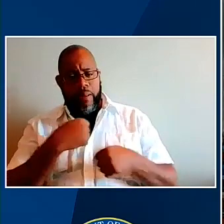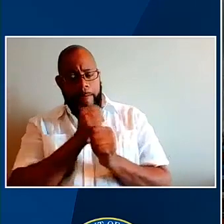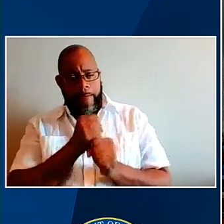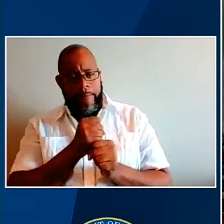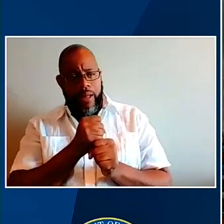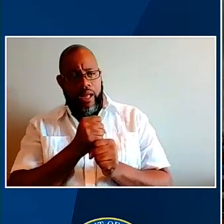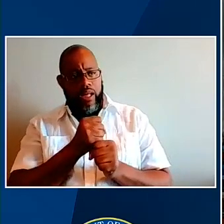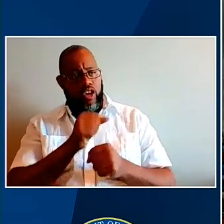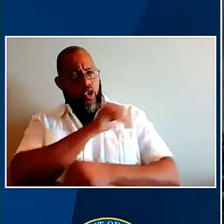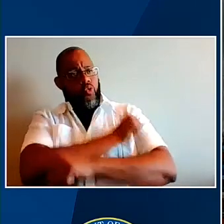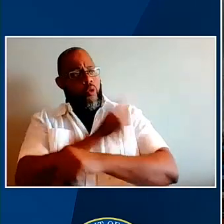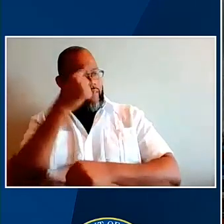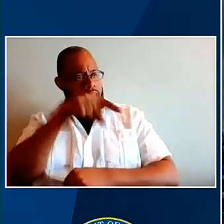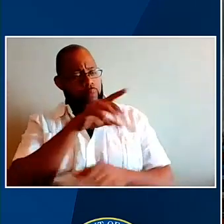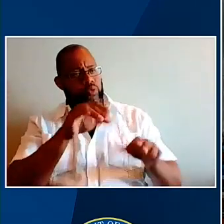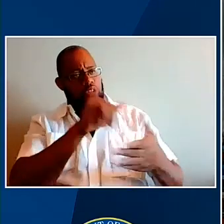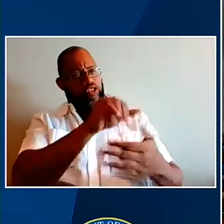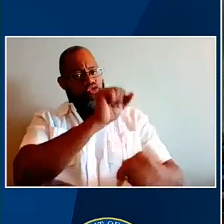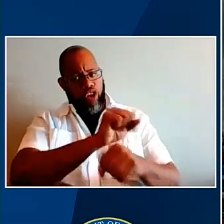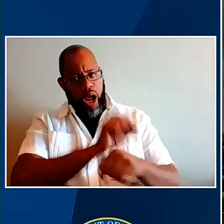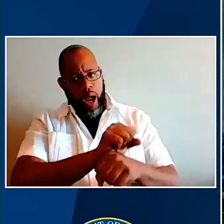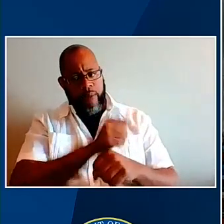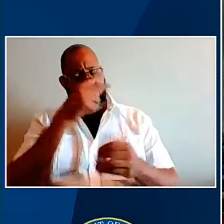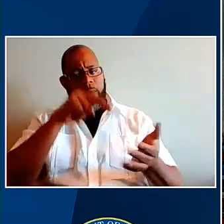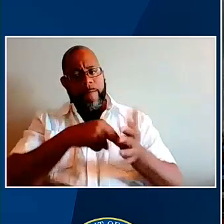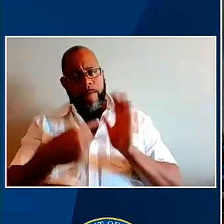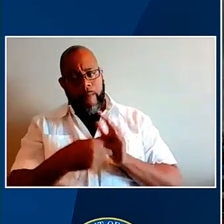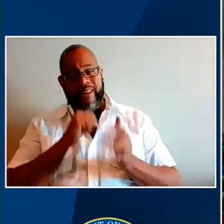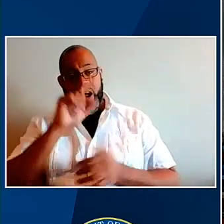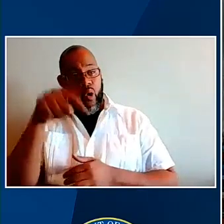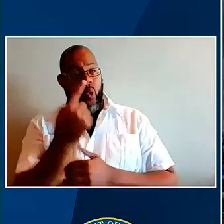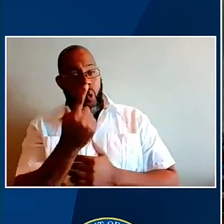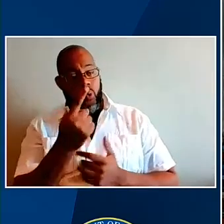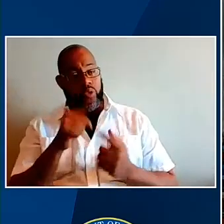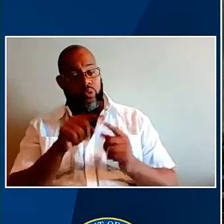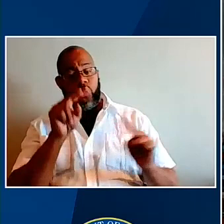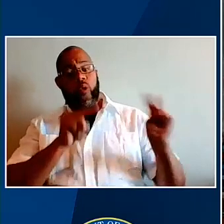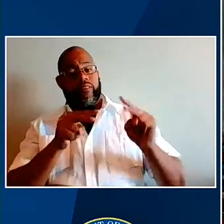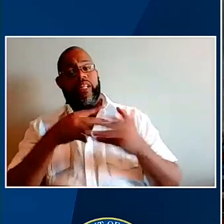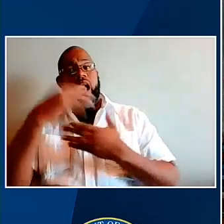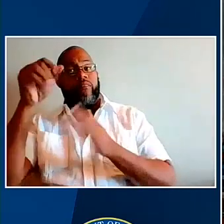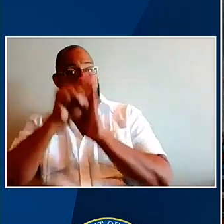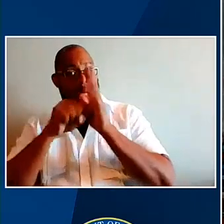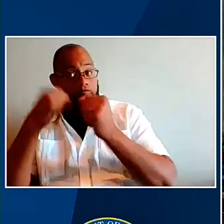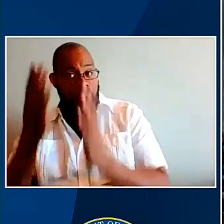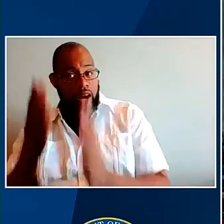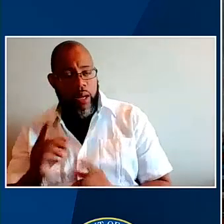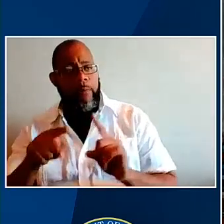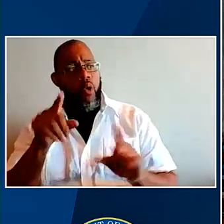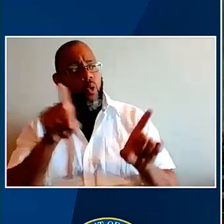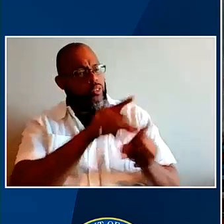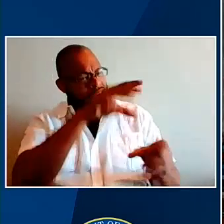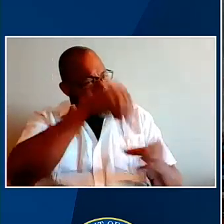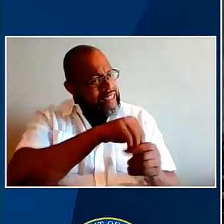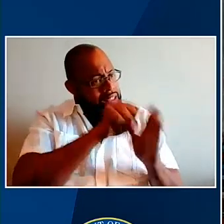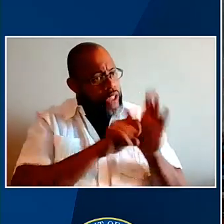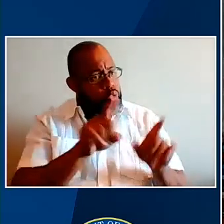for them to do their jobs for the purpose, not only of overseeing out-of-state providers but their own. Because otherwise, we end up, as I said, in